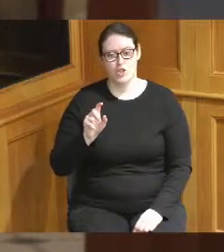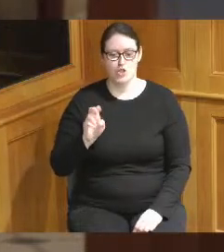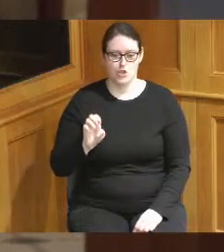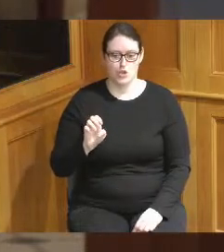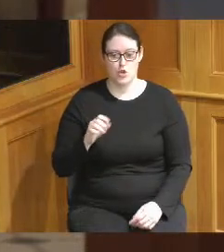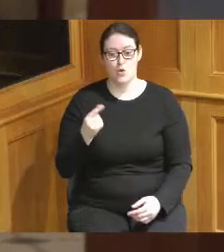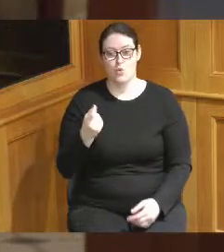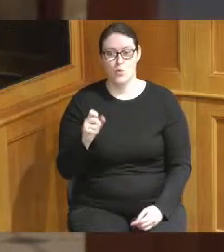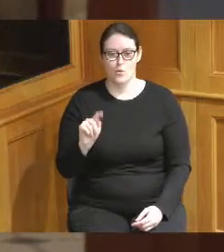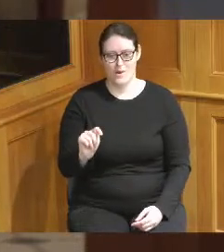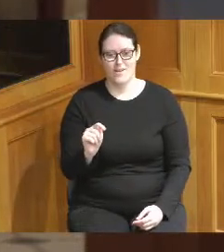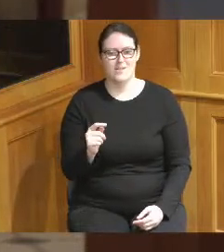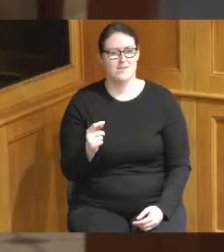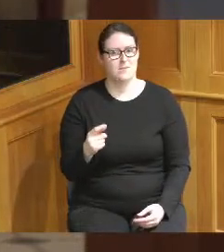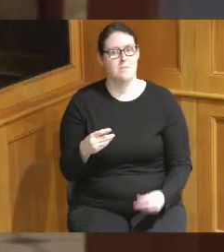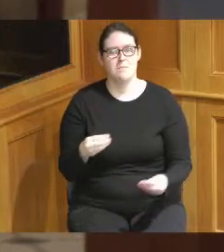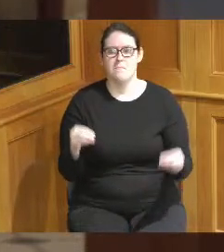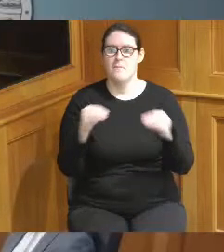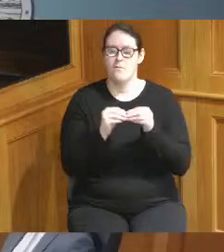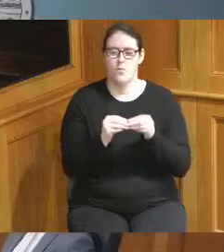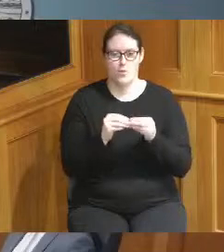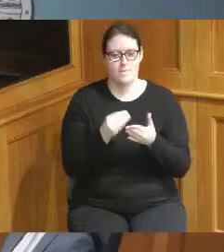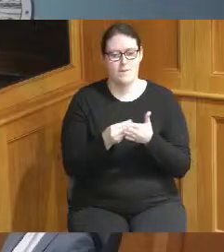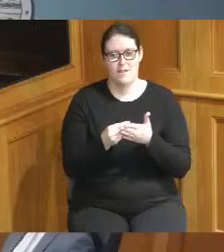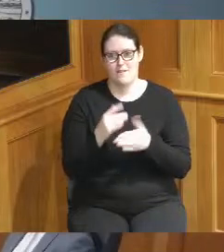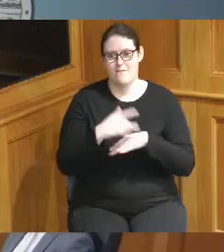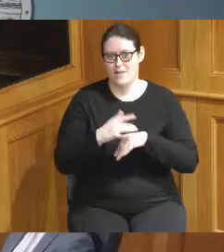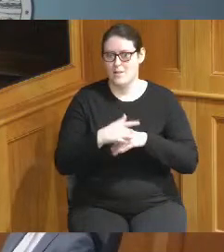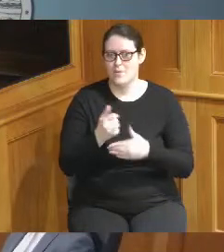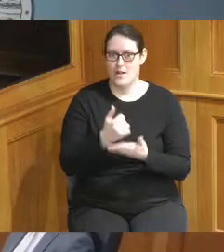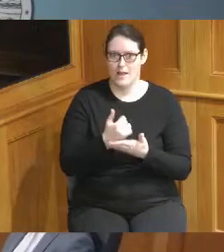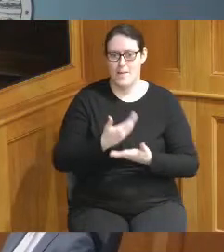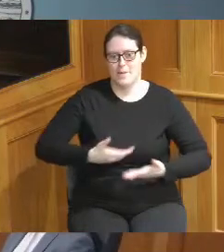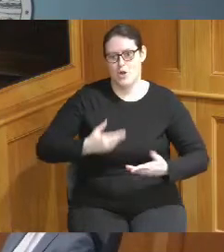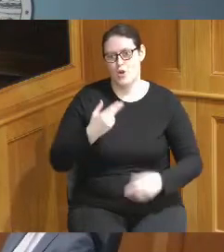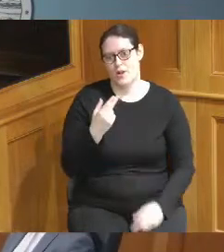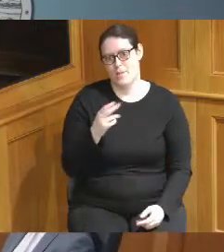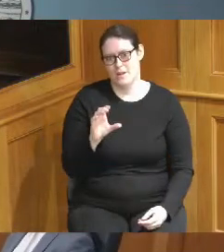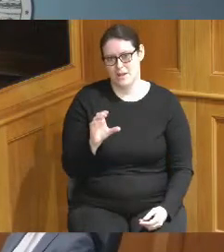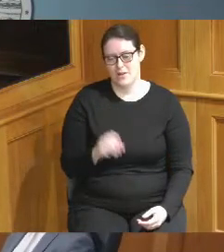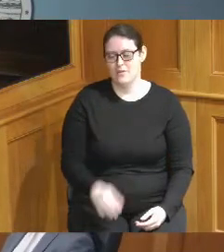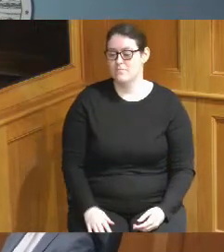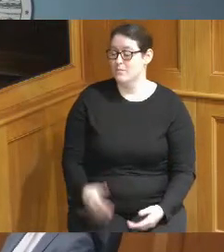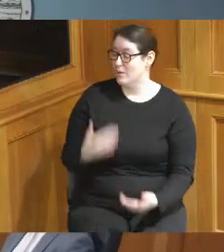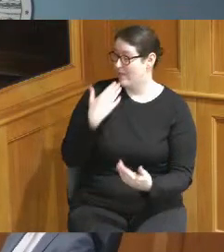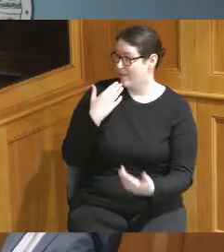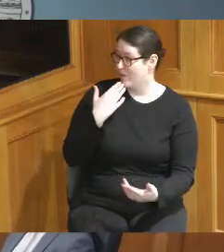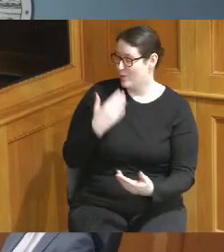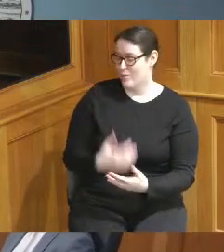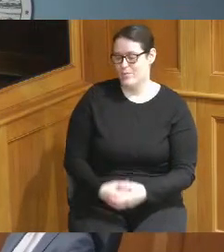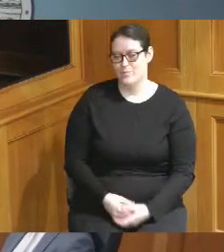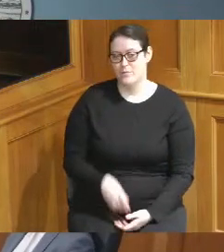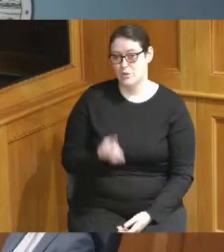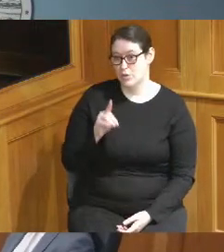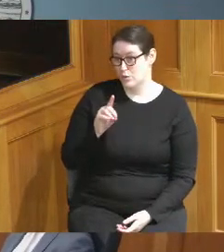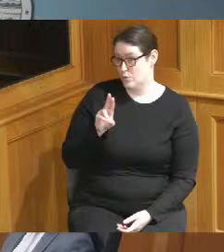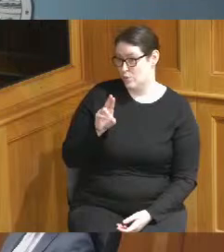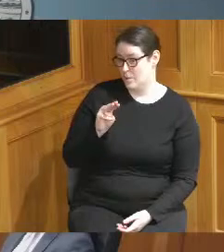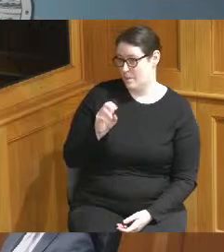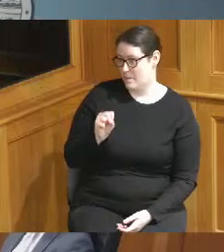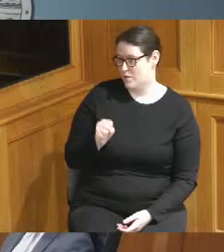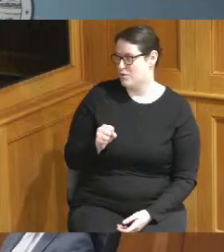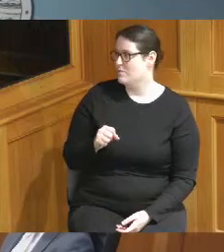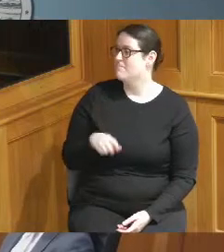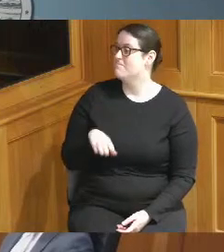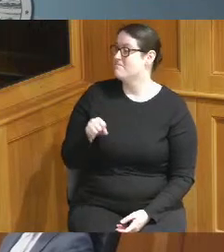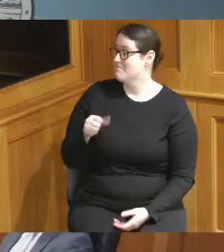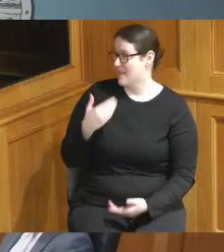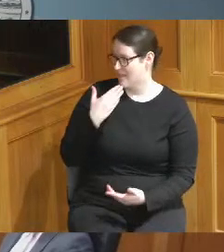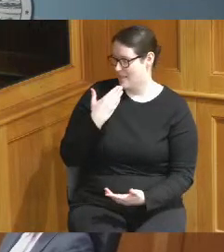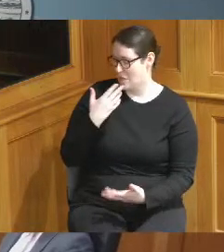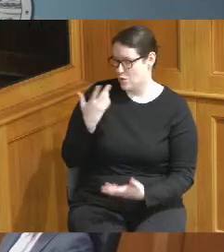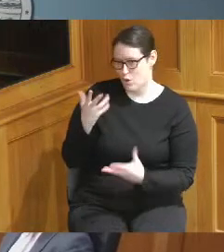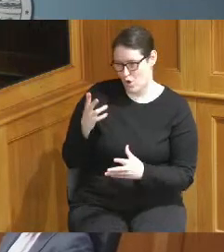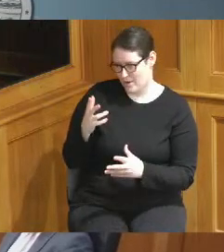addition I also spoke at the opening of one of the first black-owned pharmacy in a very very